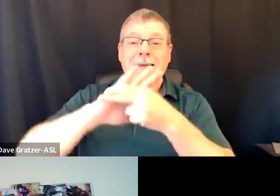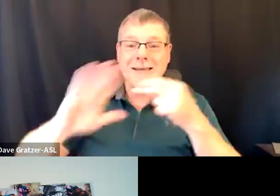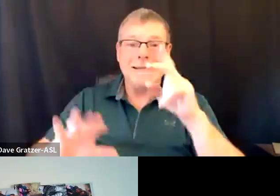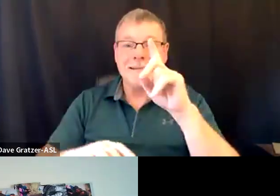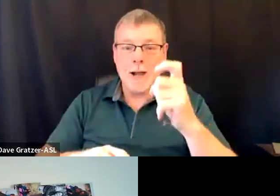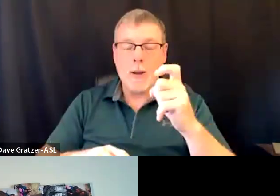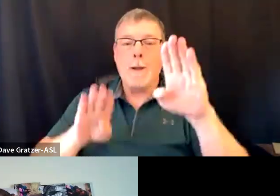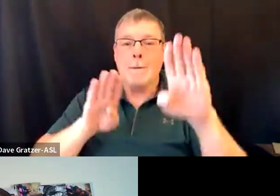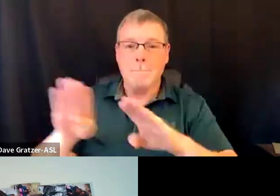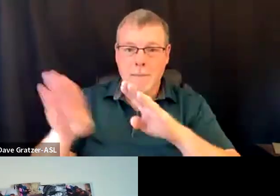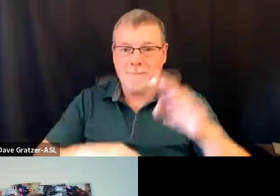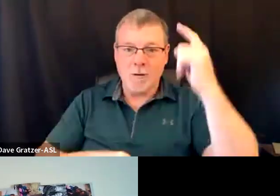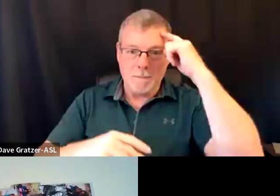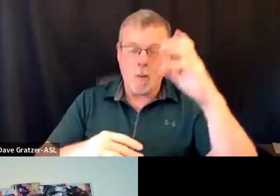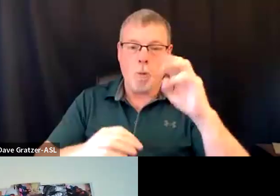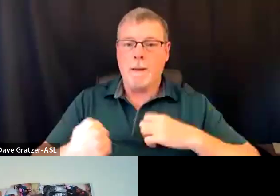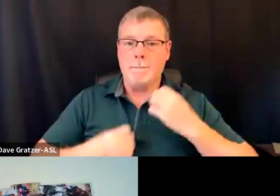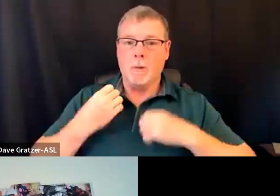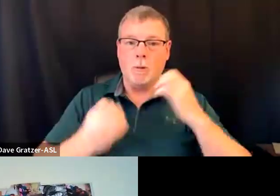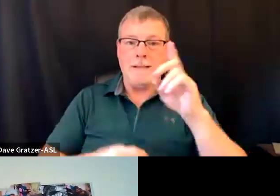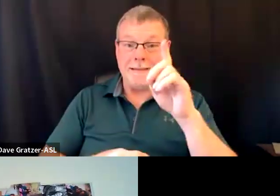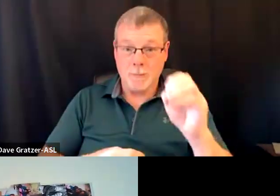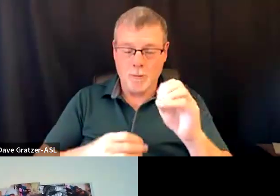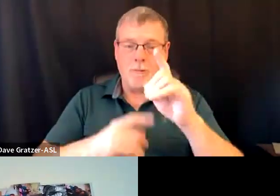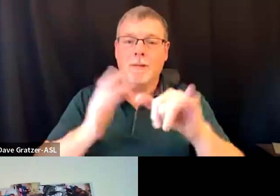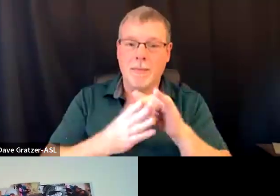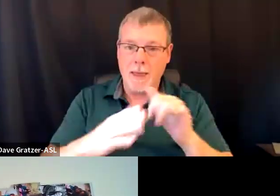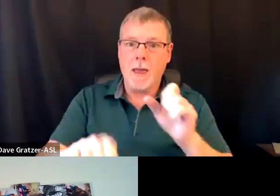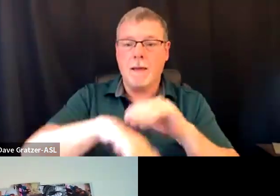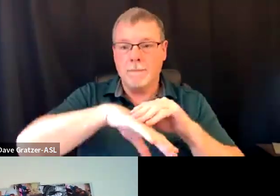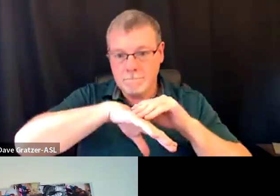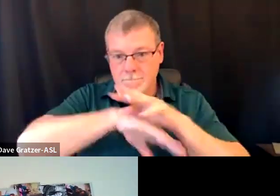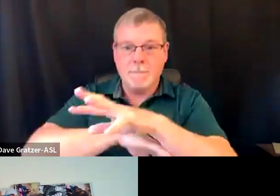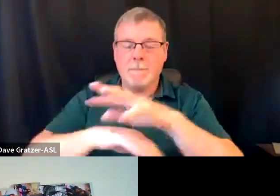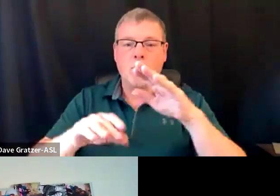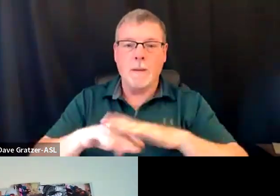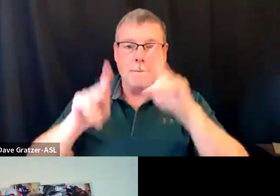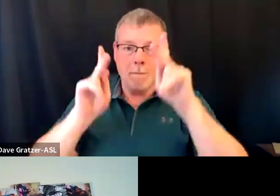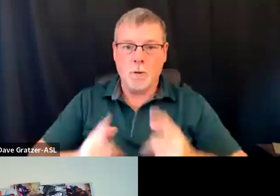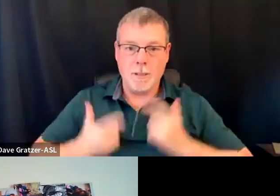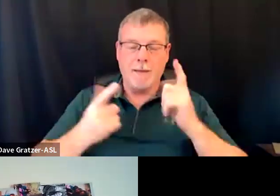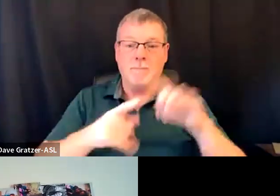behavioral, or emotional disorder that substantially interferes with a person's life and ability to function.